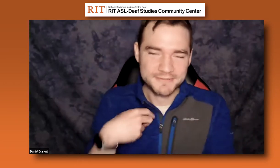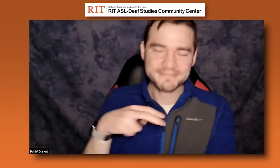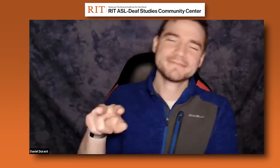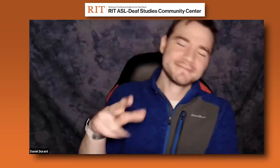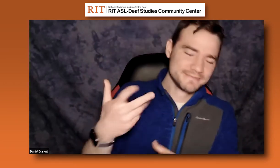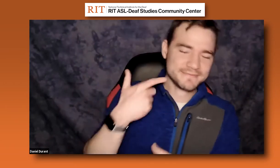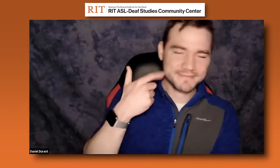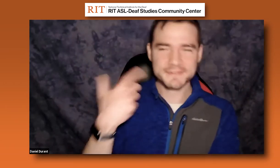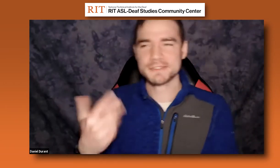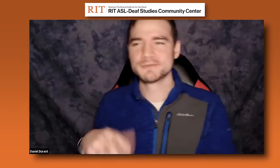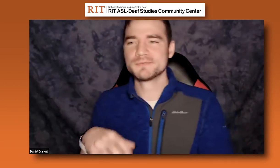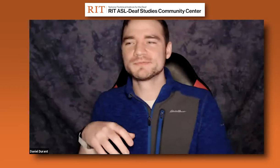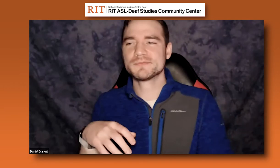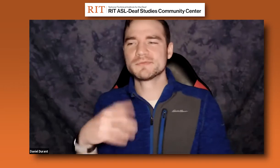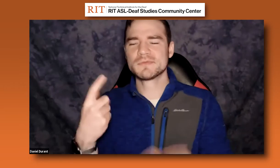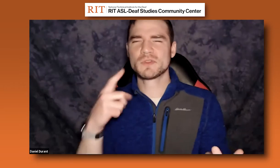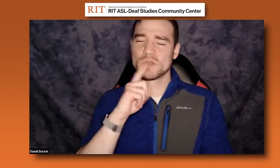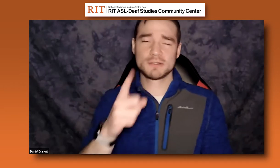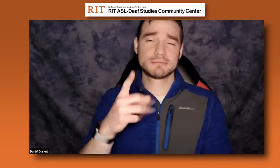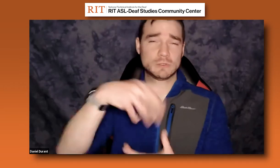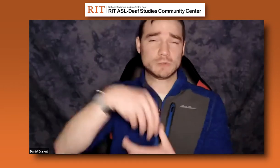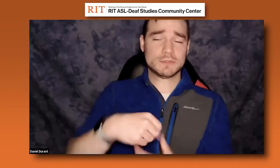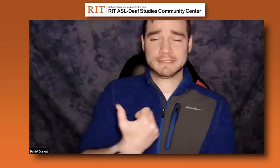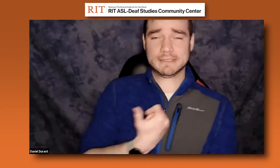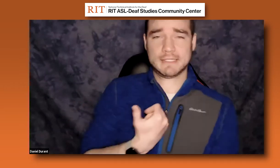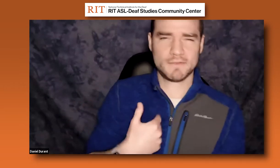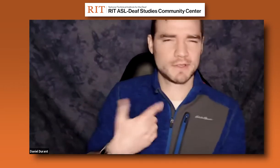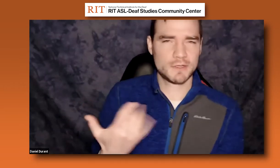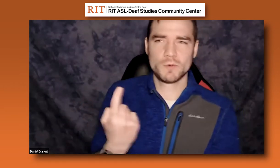Friends have said I should write a book, and perhaps I will.